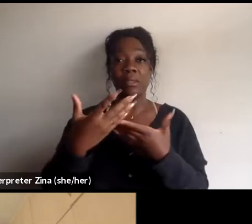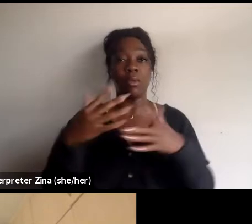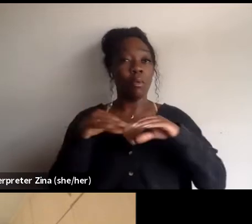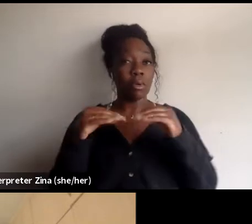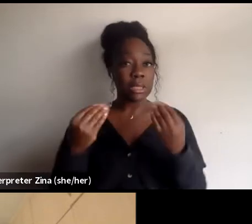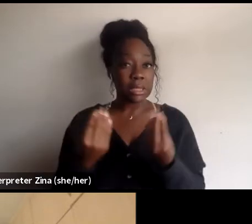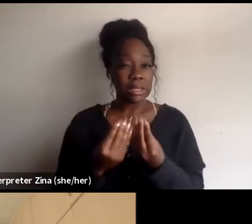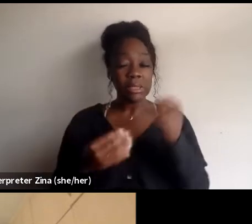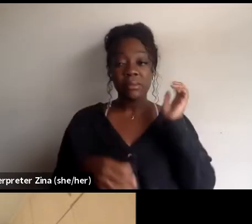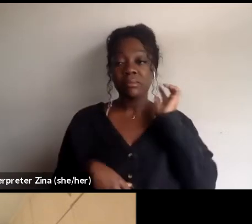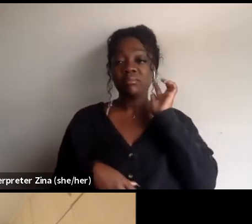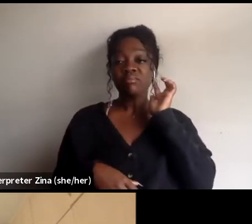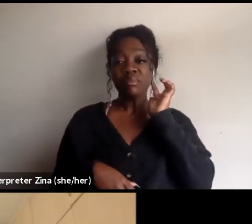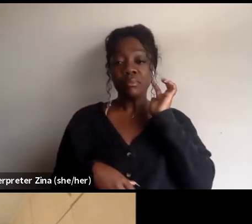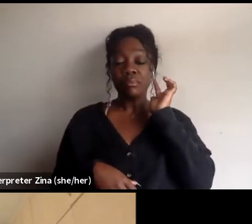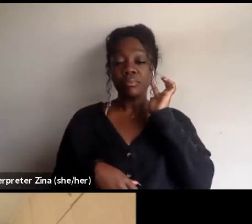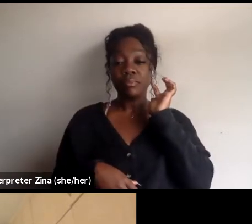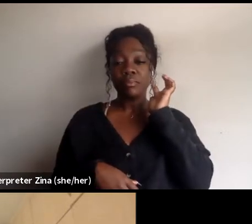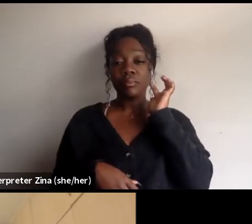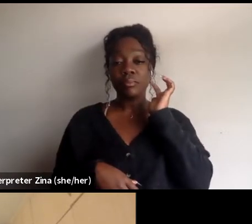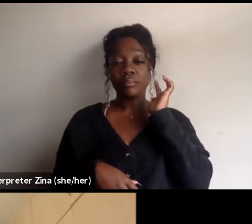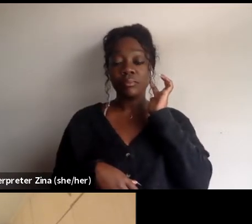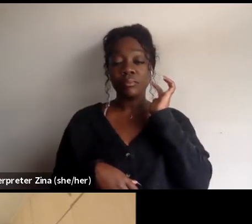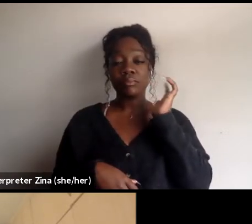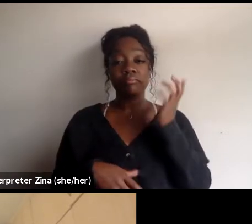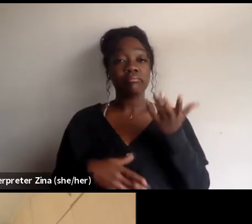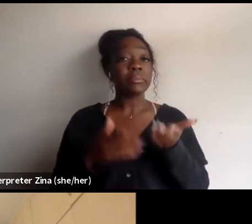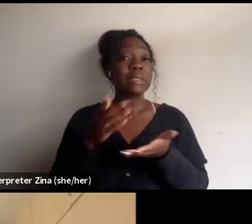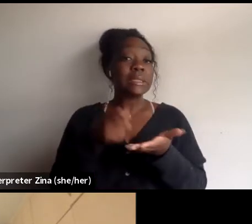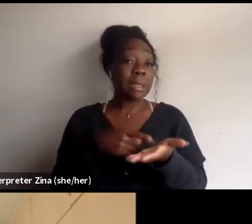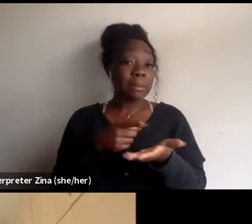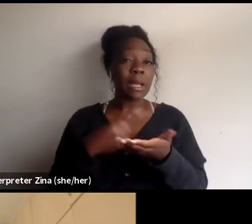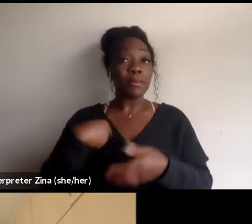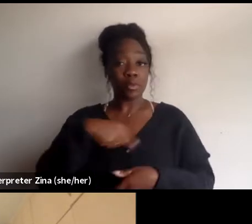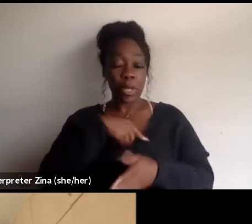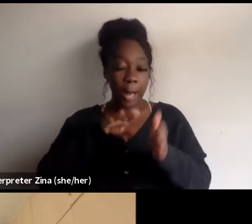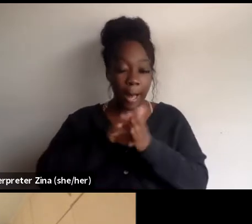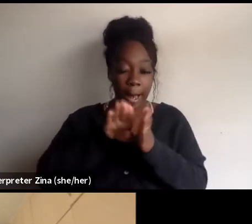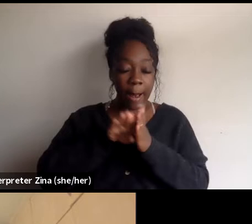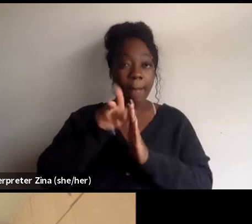Some of it was about policy development. So I got to work across the board.